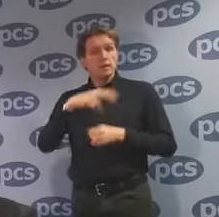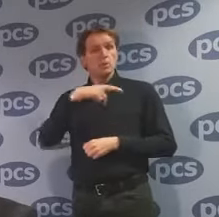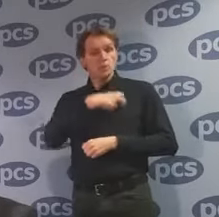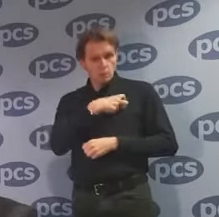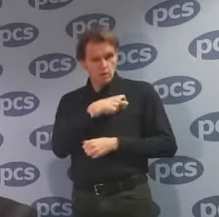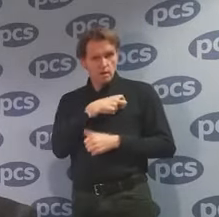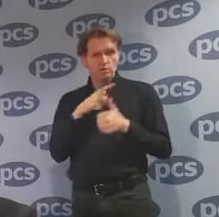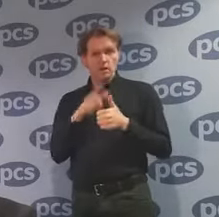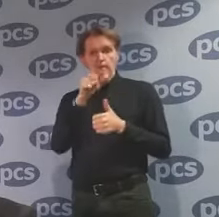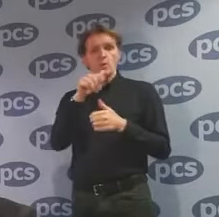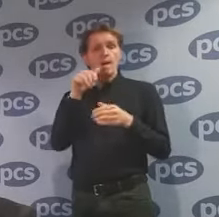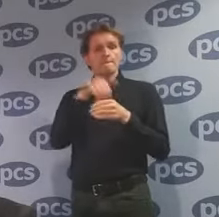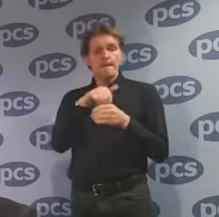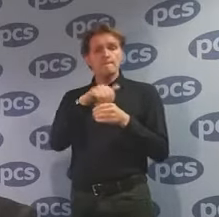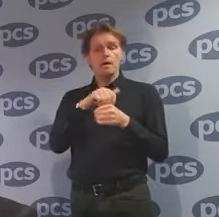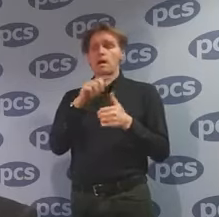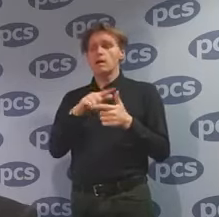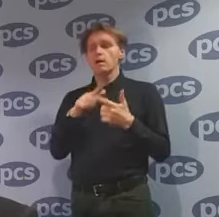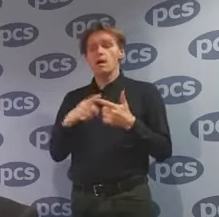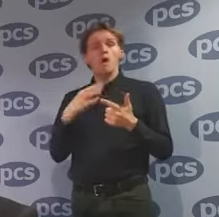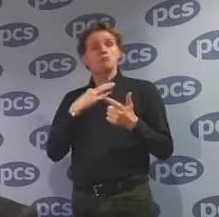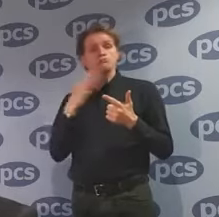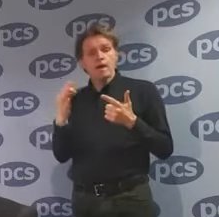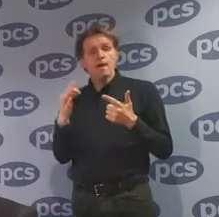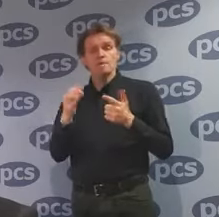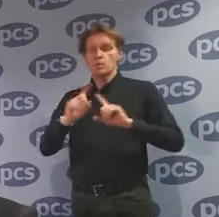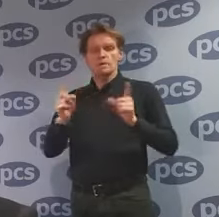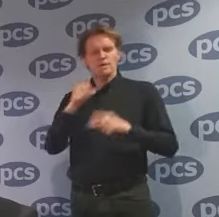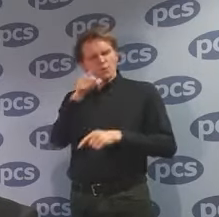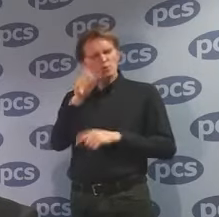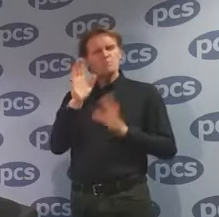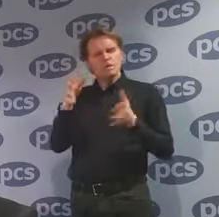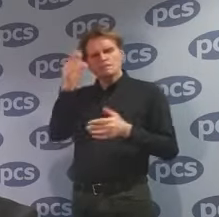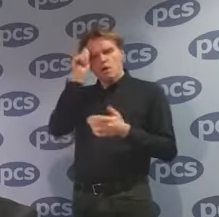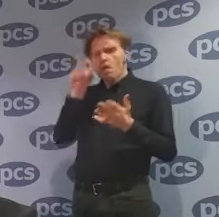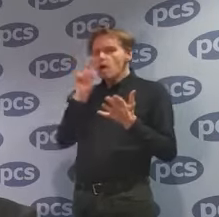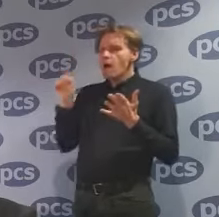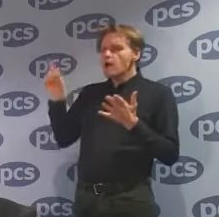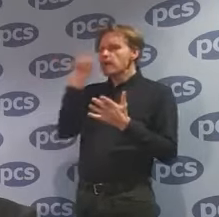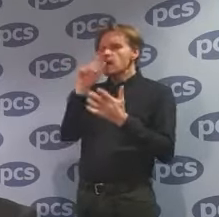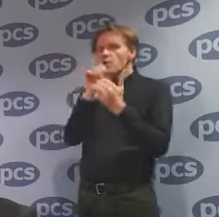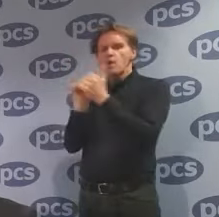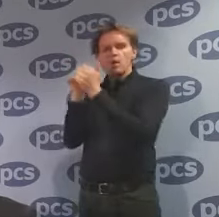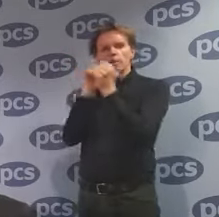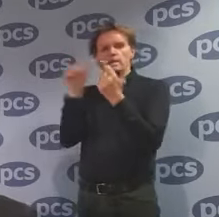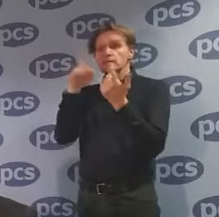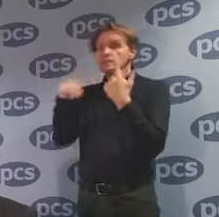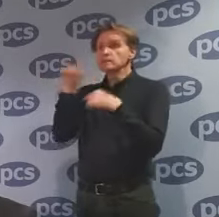whether you are a rep you're bound to know people in other public sector unions you may go to meetings with them you may have friends in other unions,